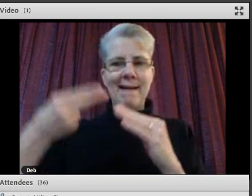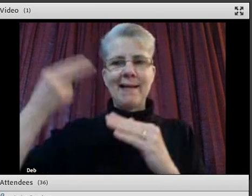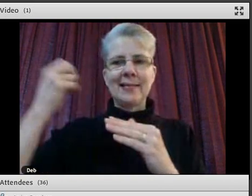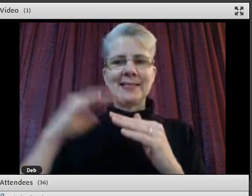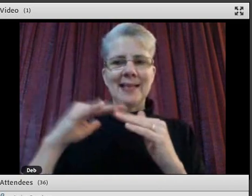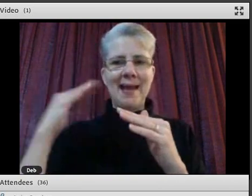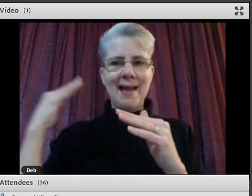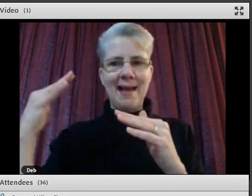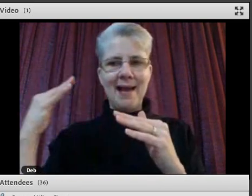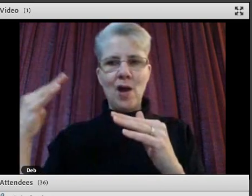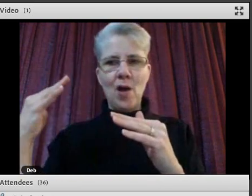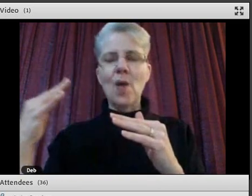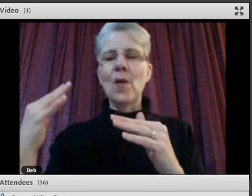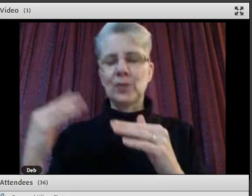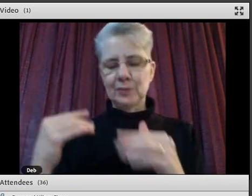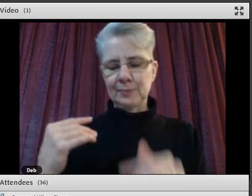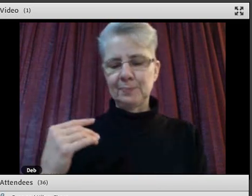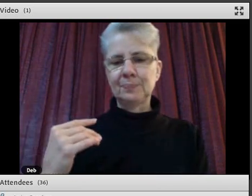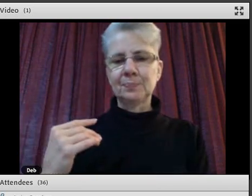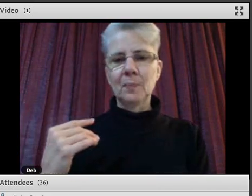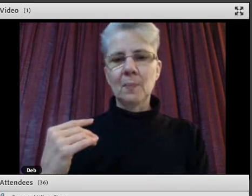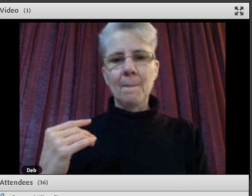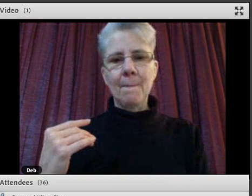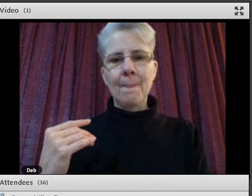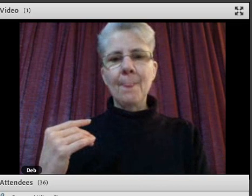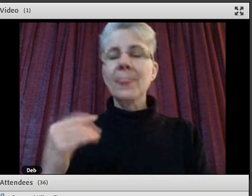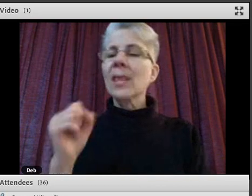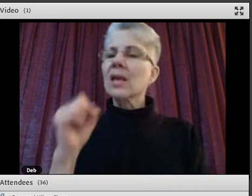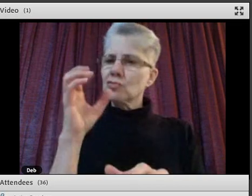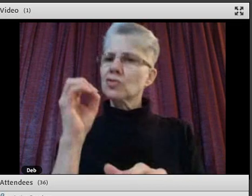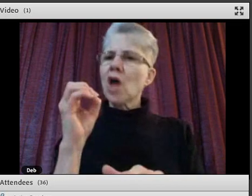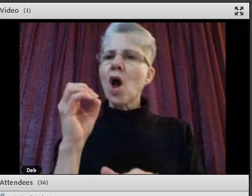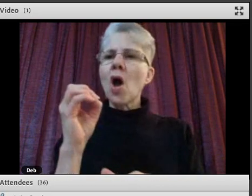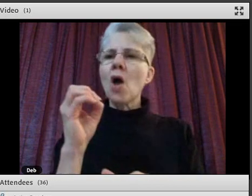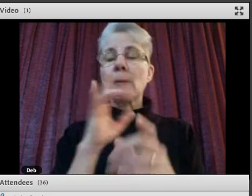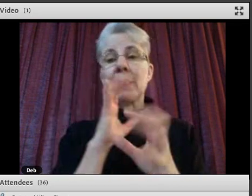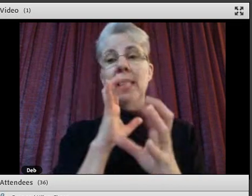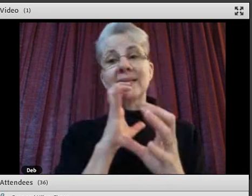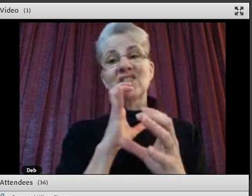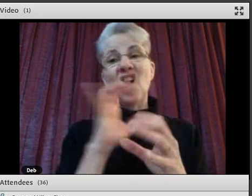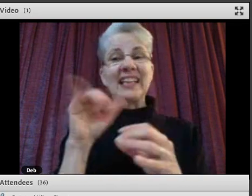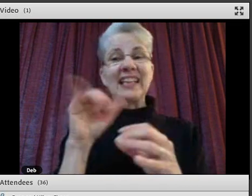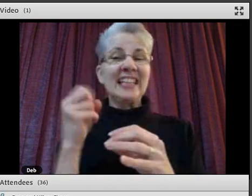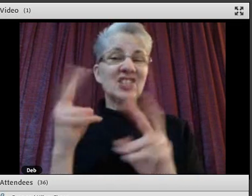So the kids can kind of play a song-ish.